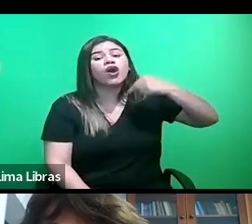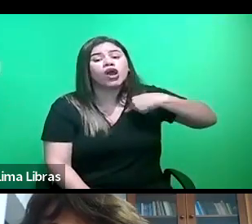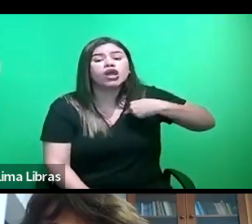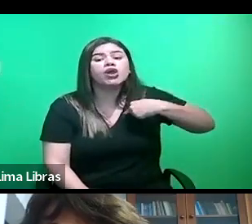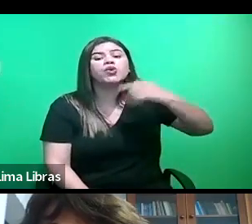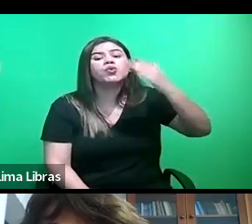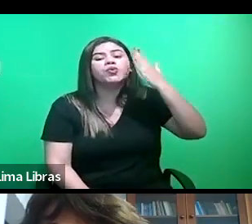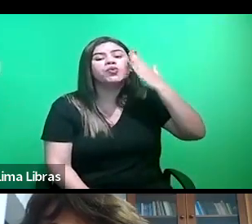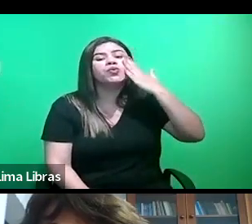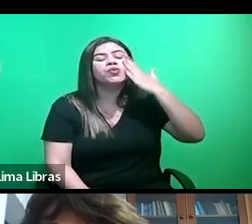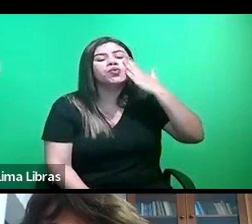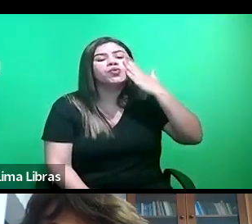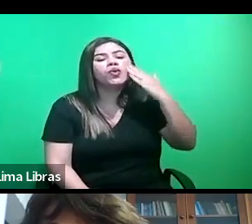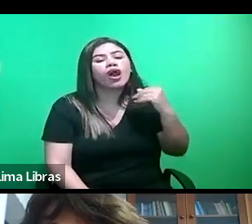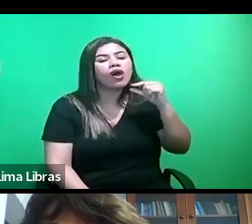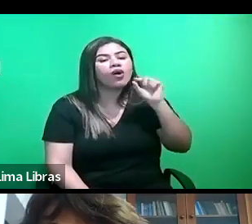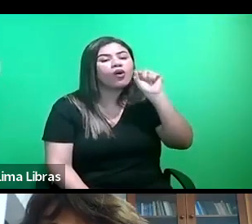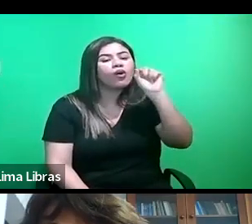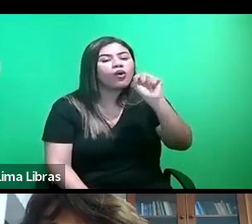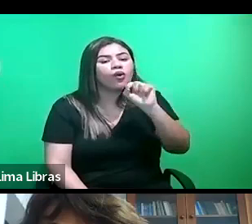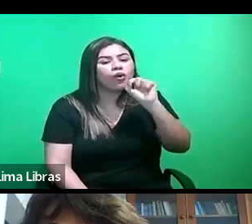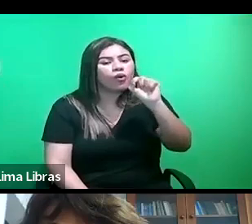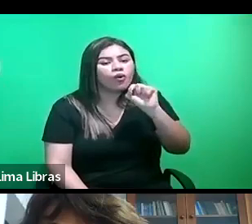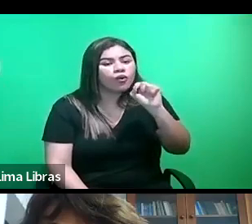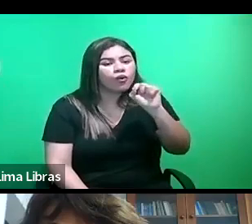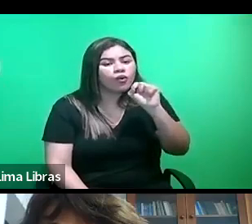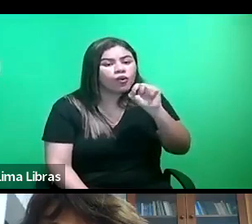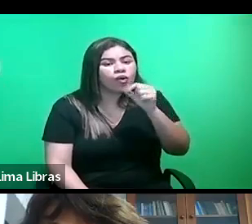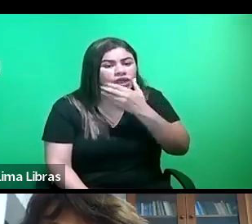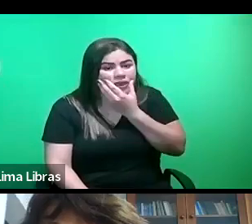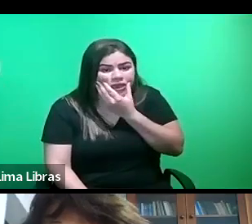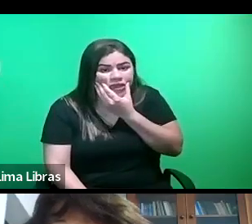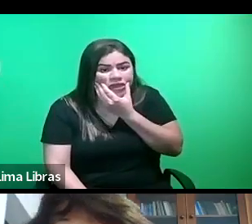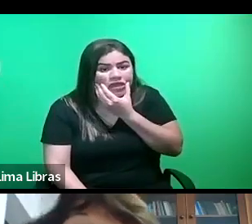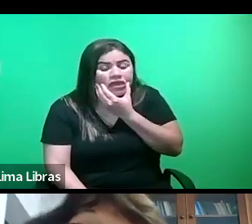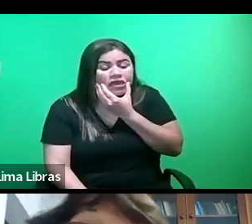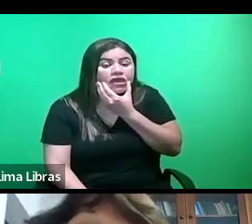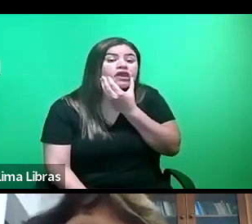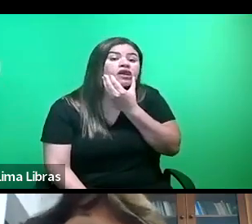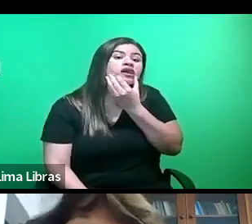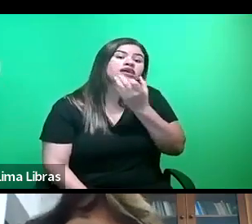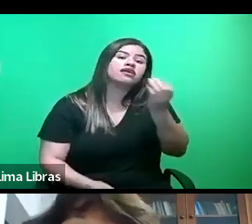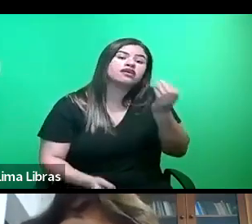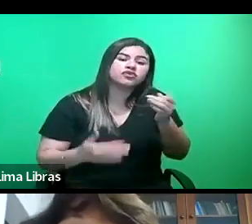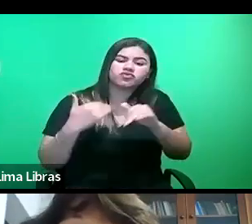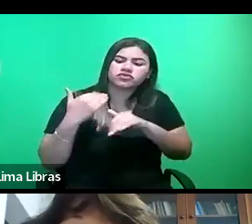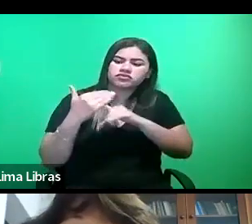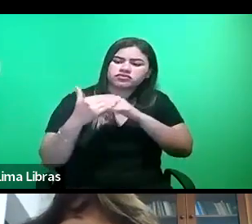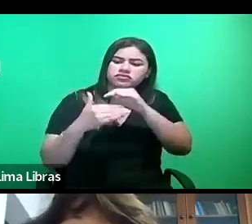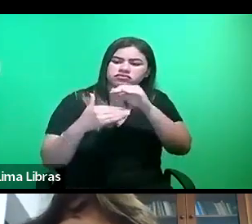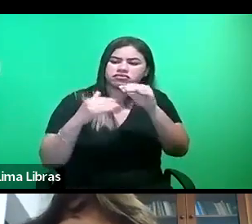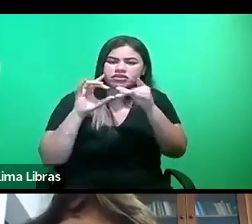want to be the very best that you can to to enable that That free development of of